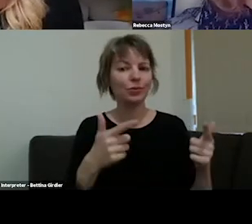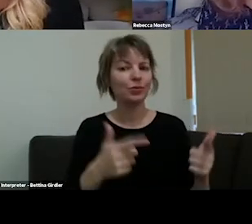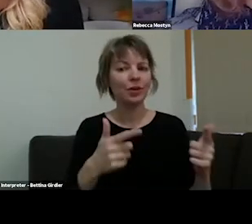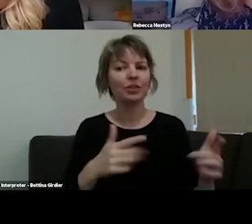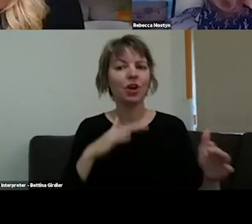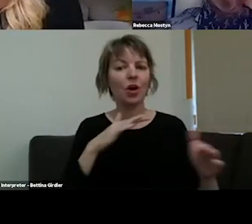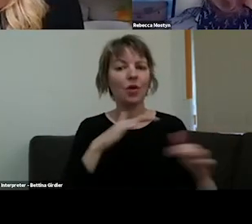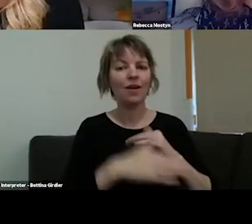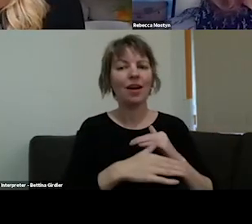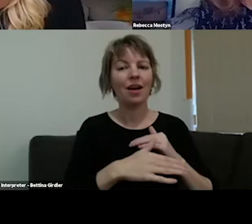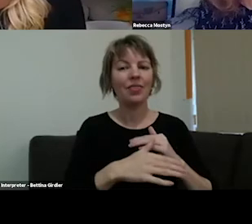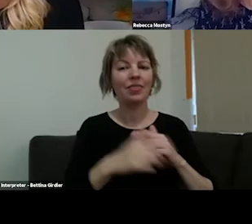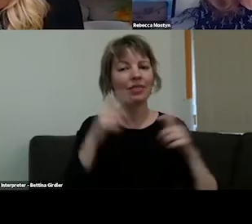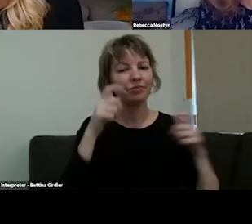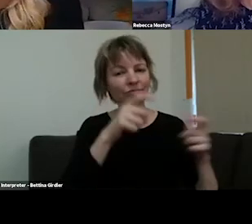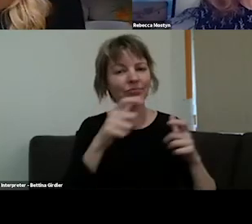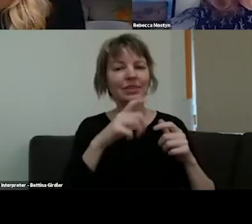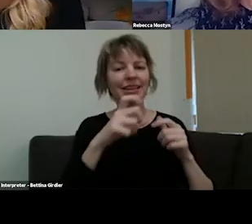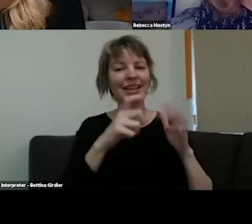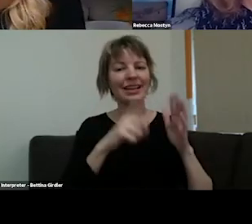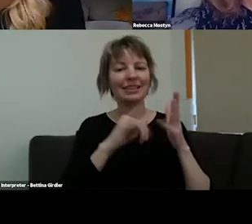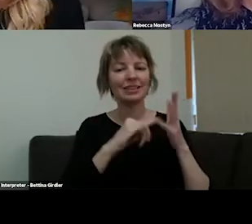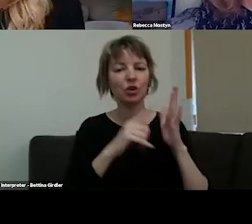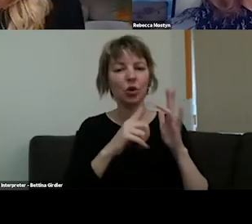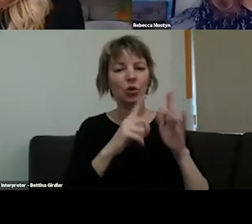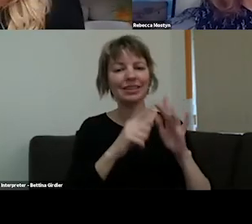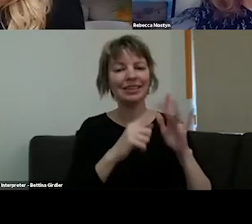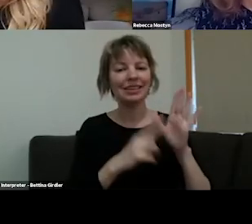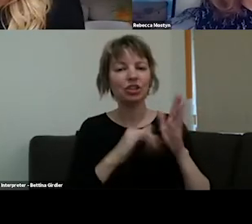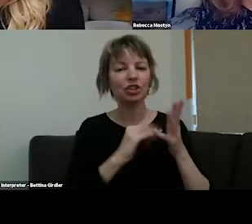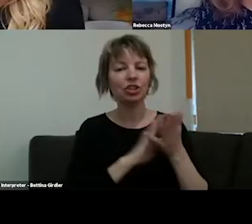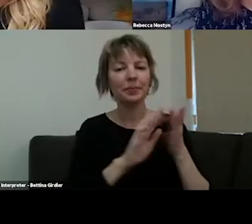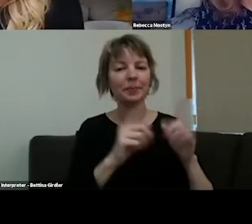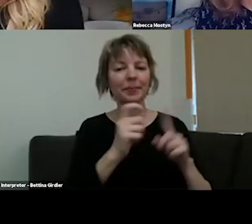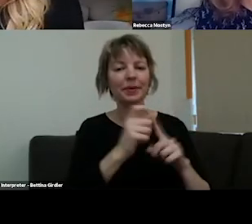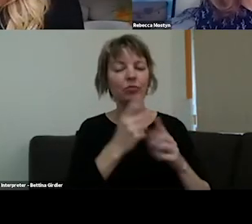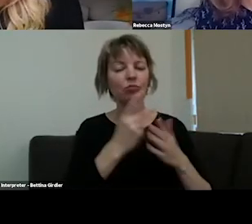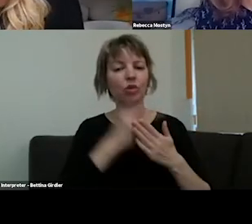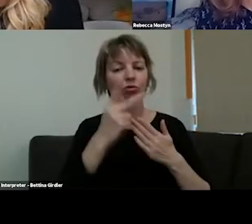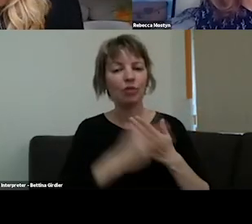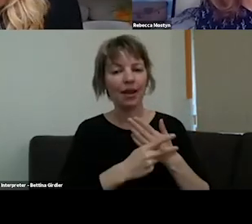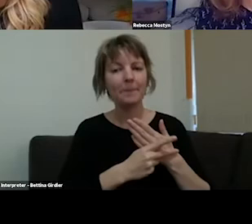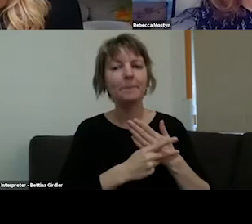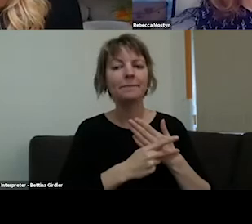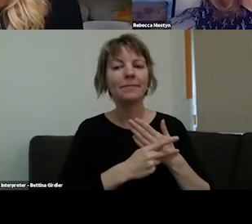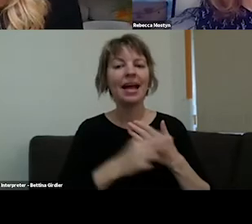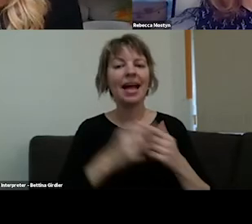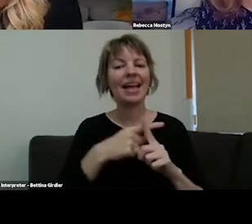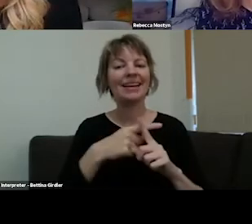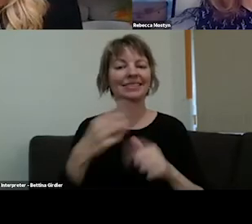through our colleague Ian Coliss who leads that work and a First Nations approach to leadership and custodianship